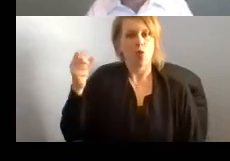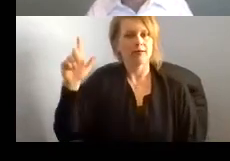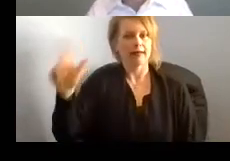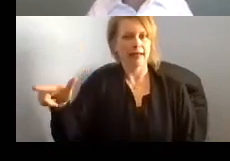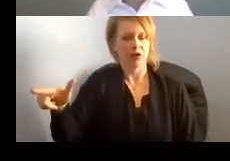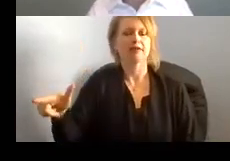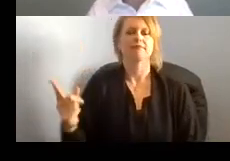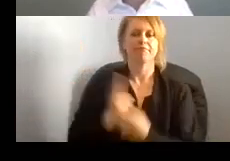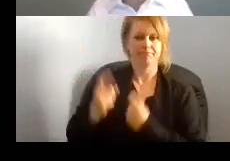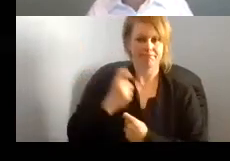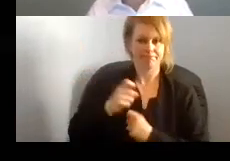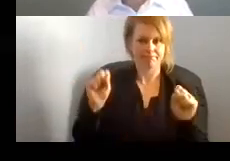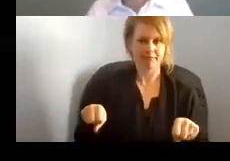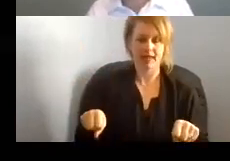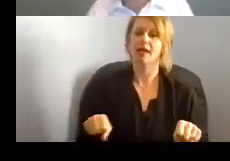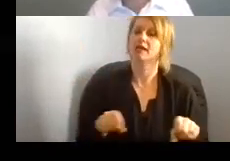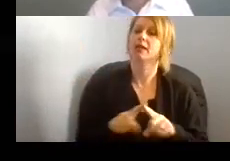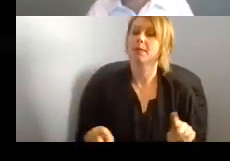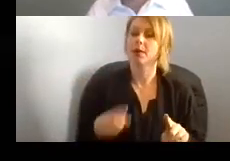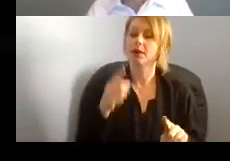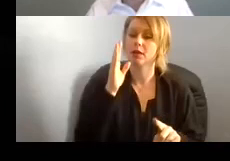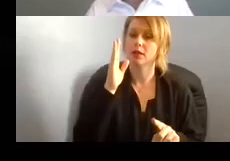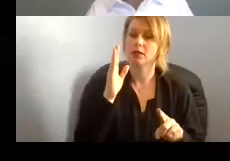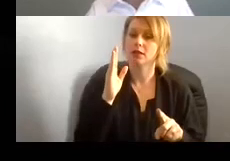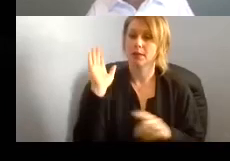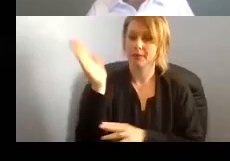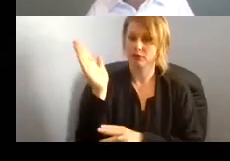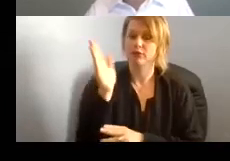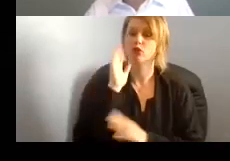I’m going to show you how you can download for free a guide that goes